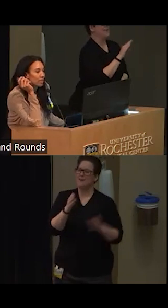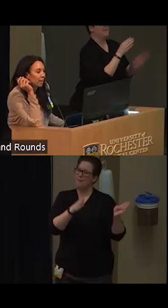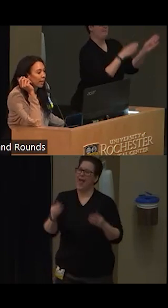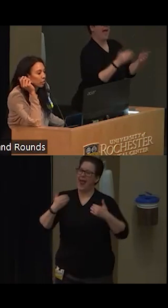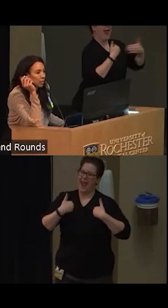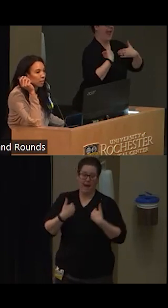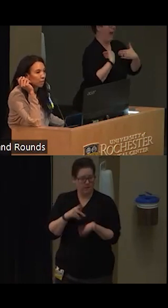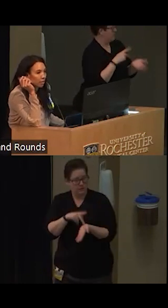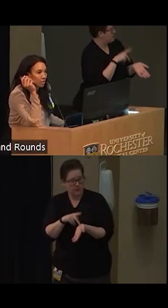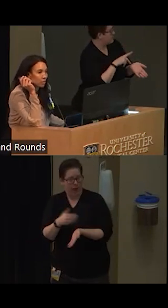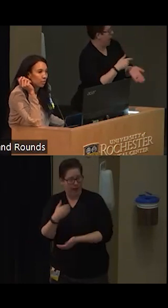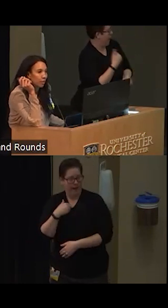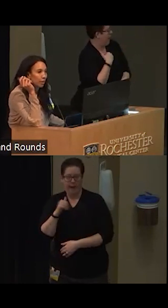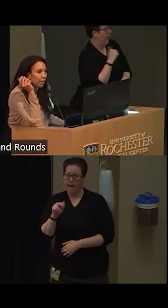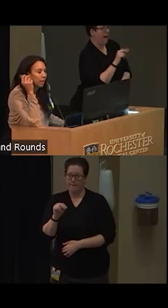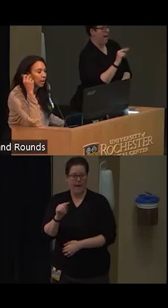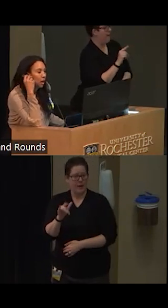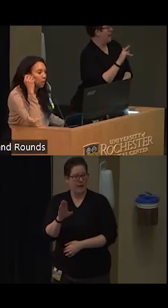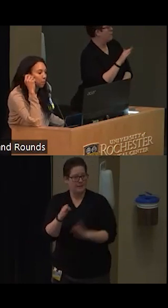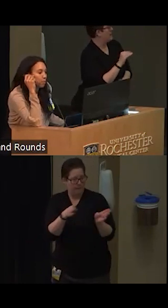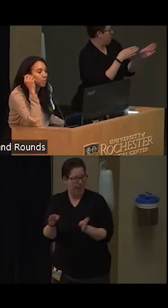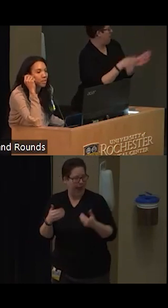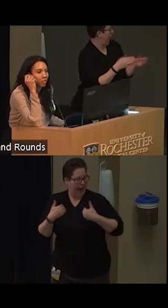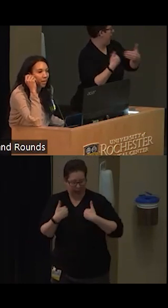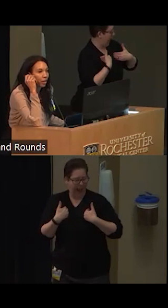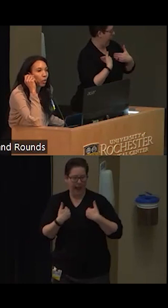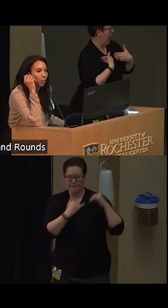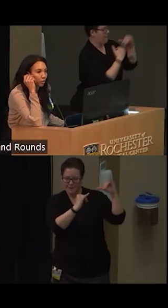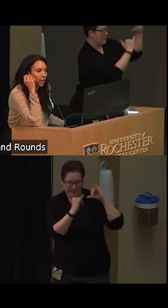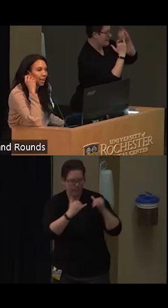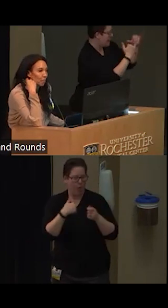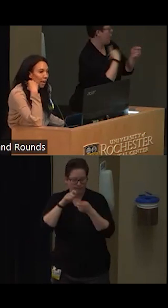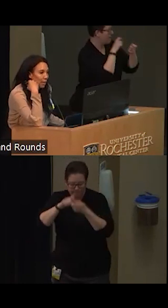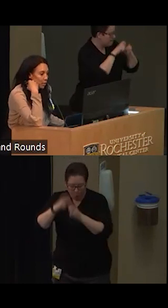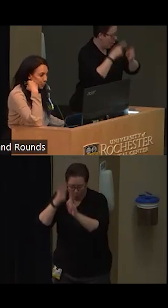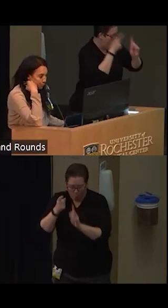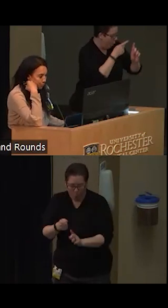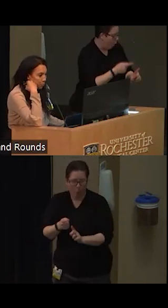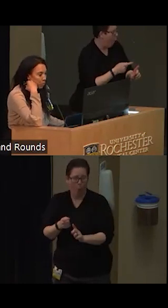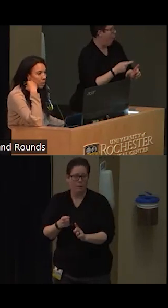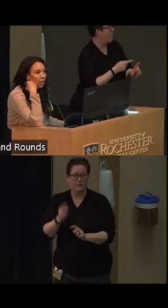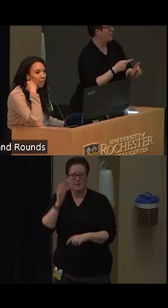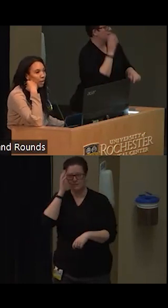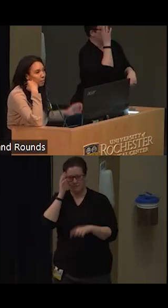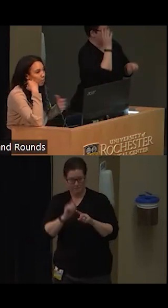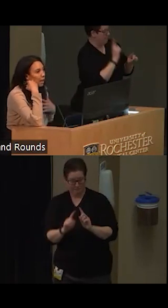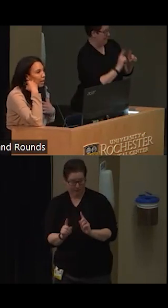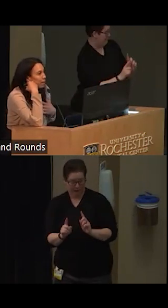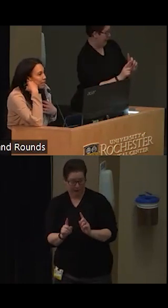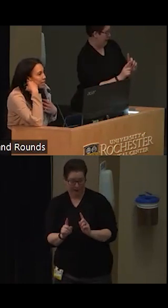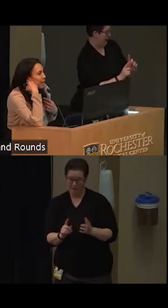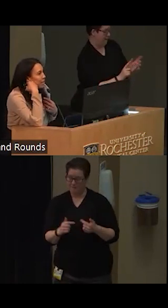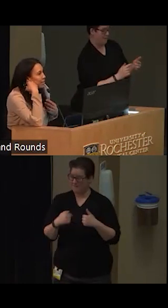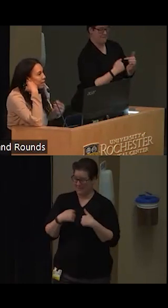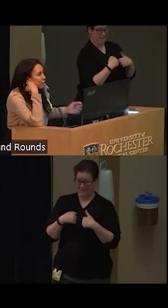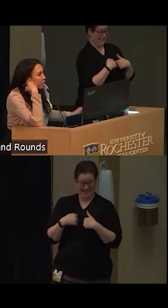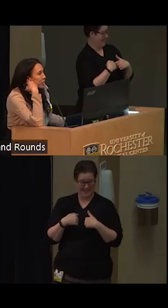one in Psychiatry that mirrors this with very um specific goals in mind but from my place as the